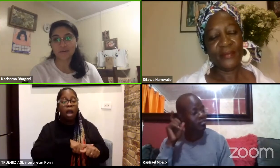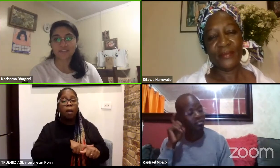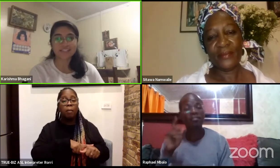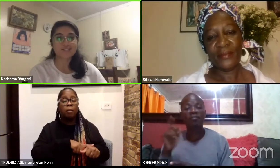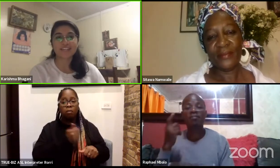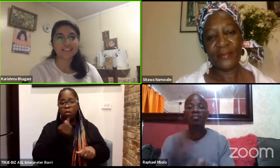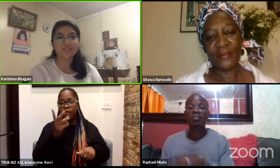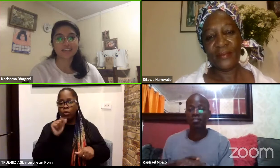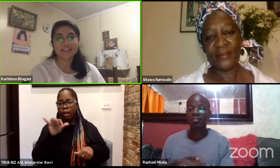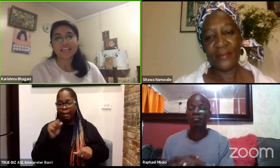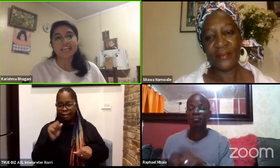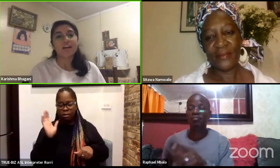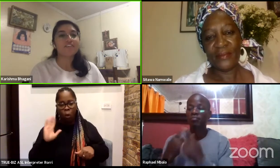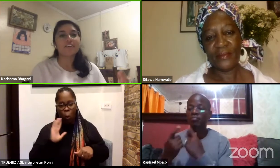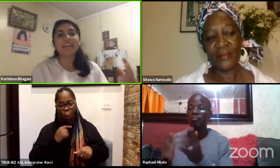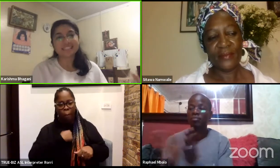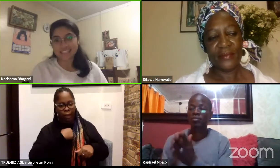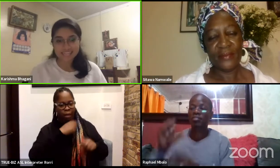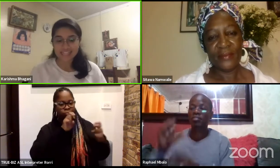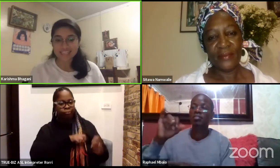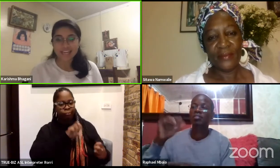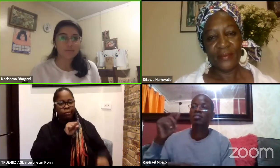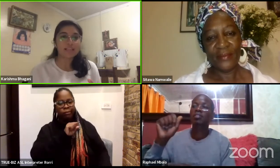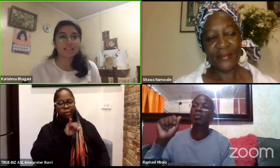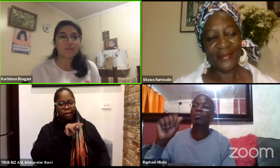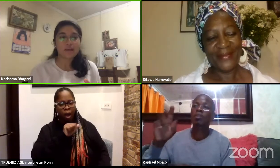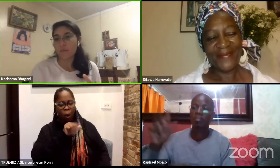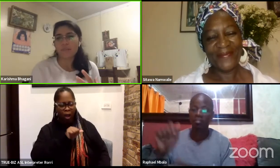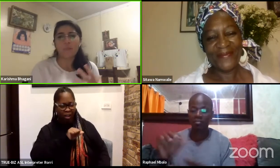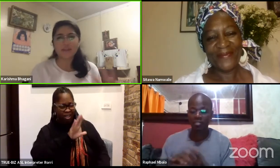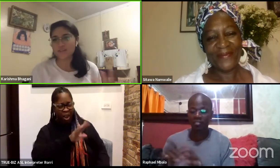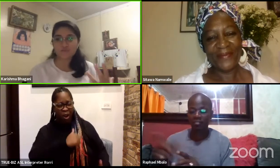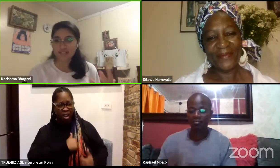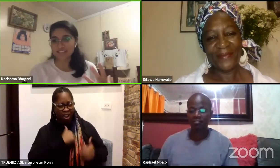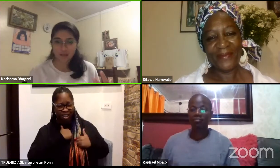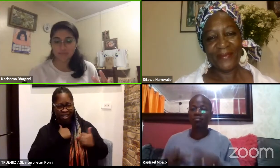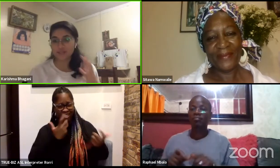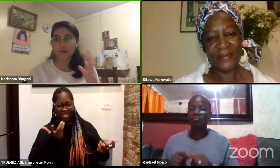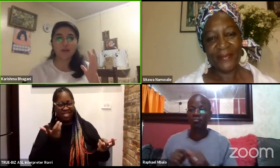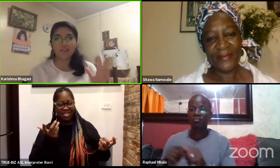a conversation, I said to her, her very existence like with the way she dresses up is a work of art.